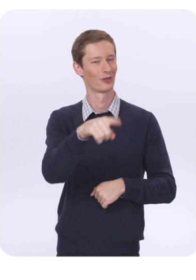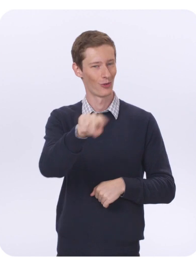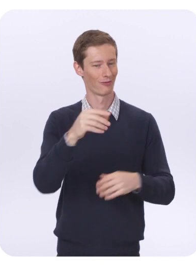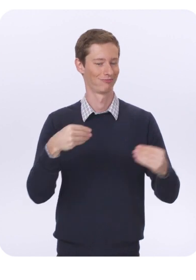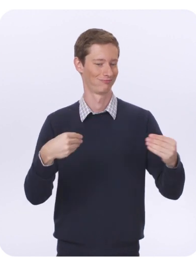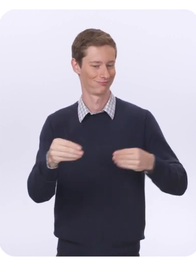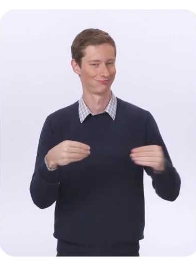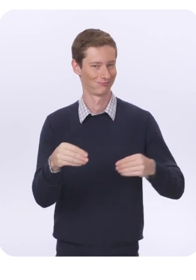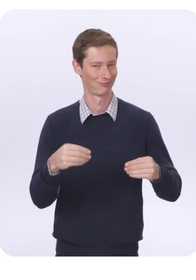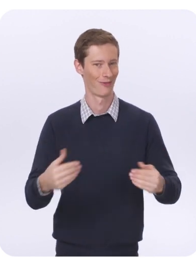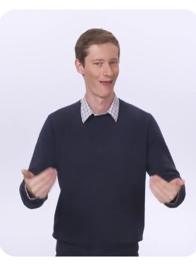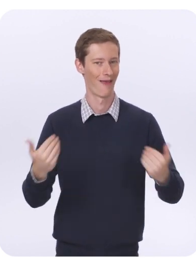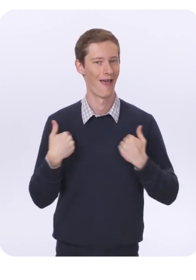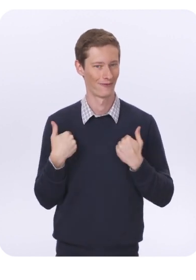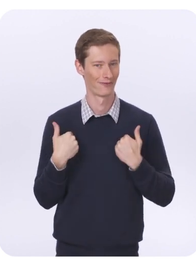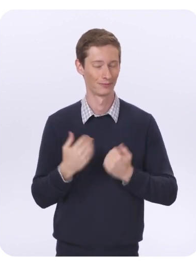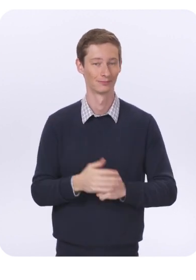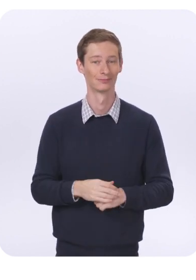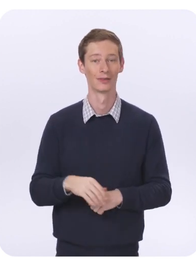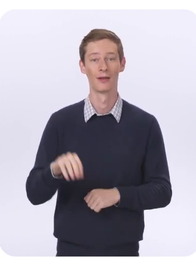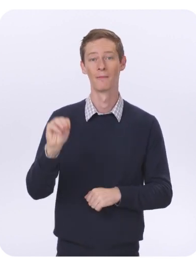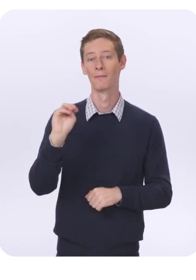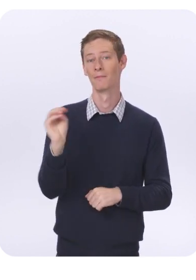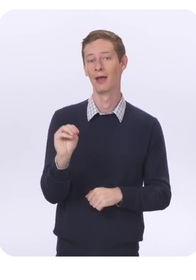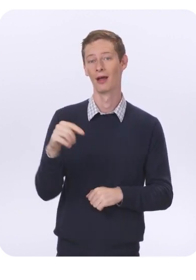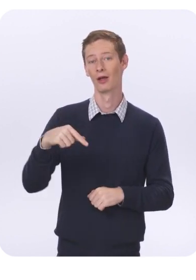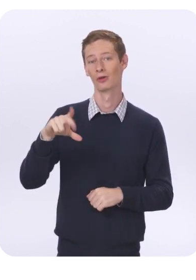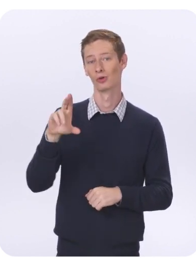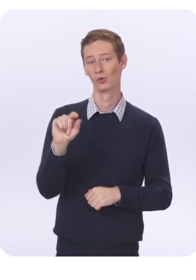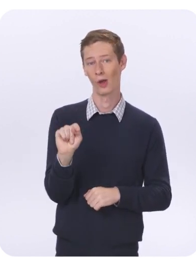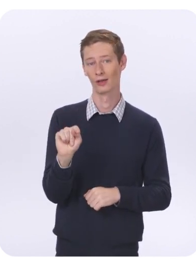Meta Quest Super Resolution only requires the application color buffer